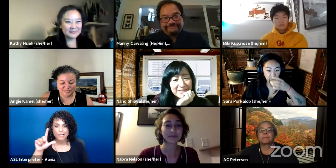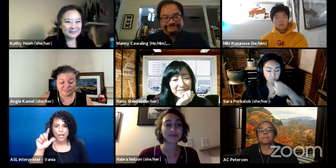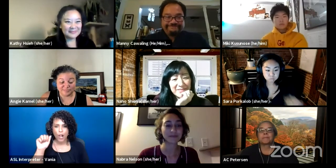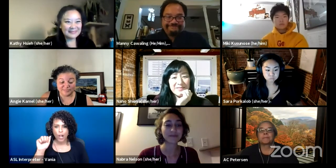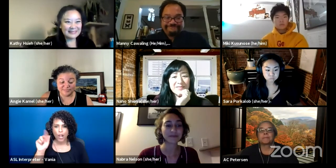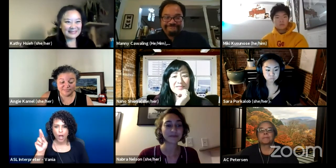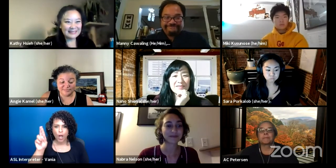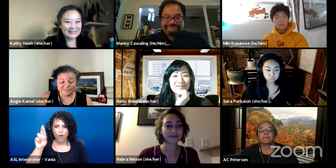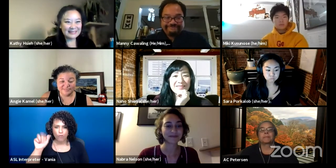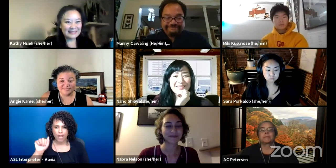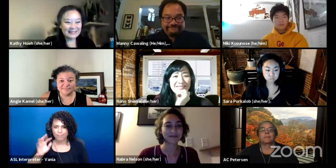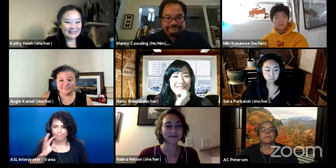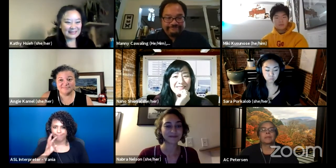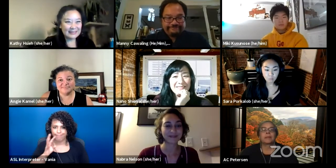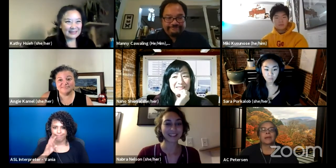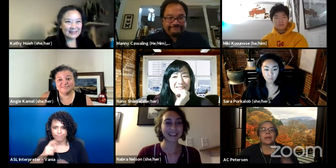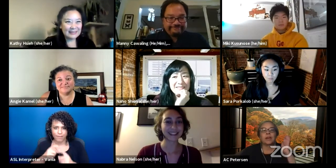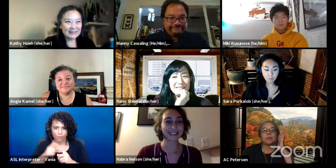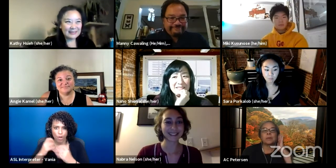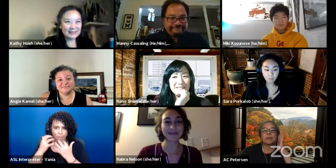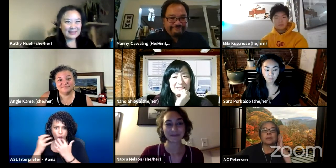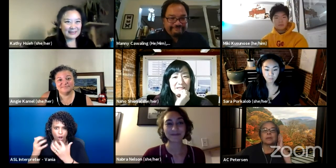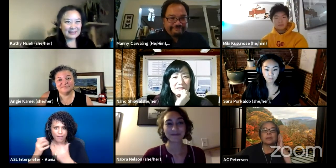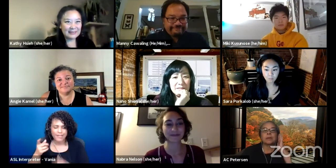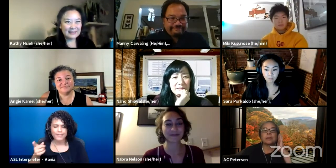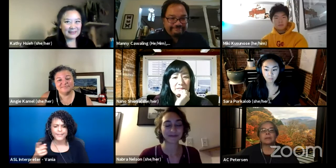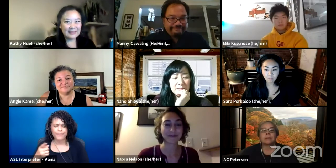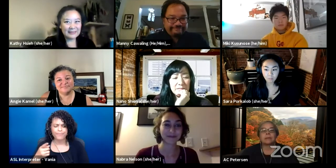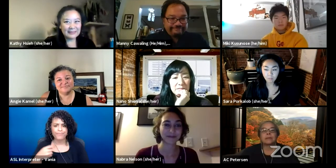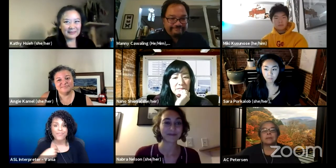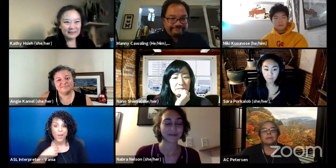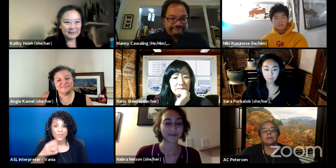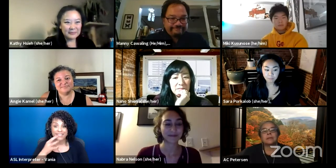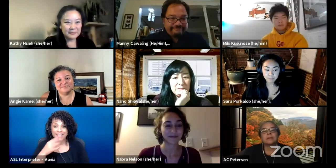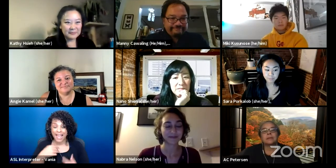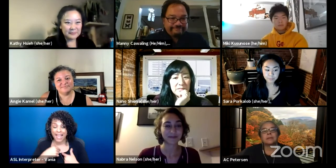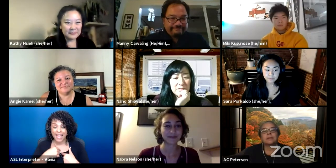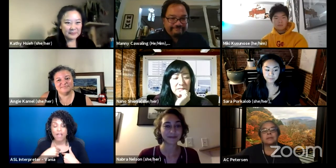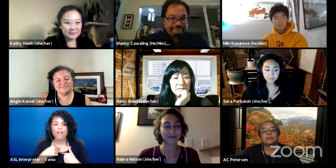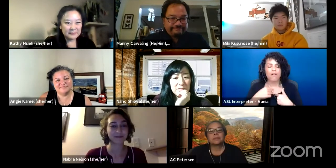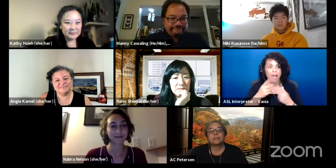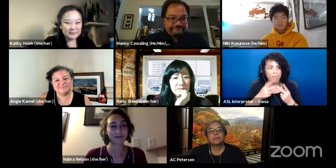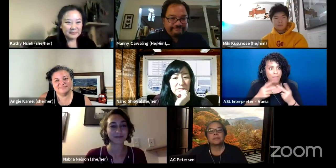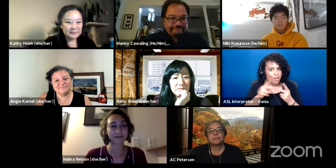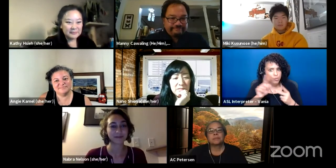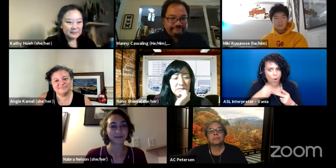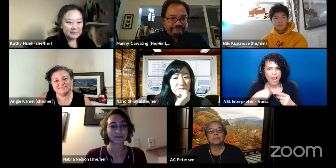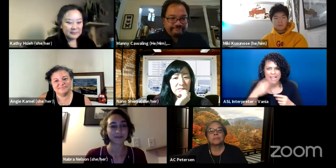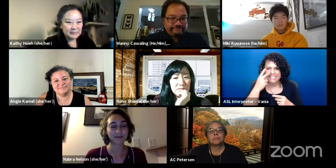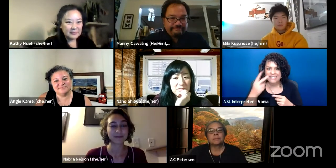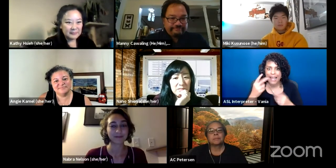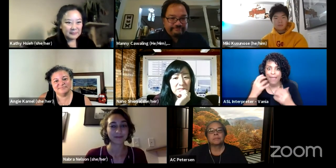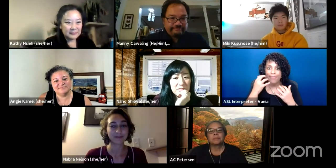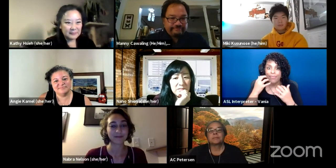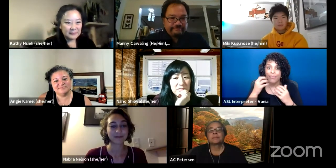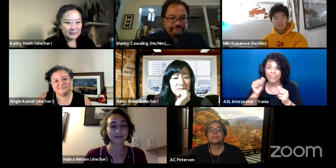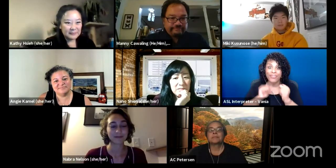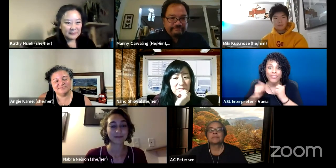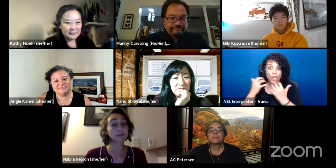This is Laura and I would say a place where I have seen theater more integrated would be Canada.